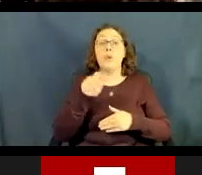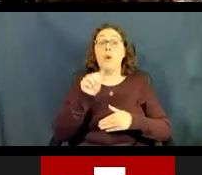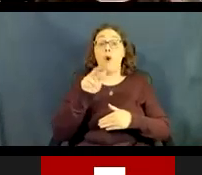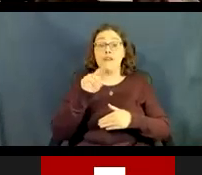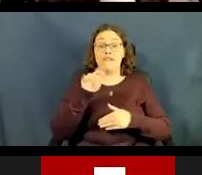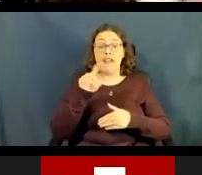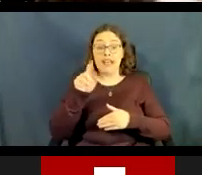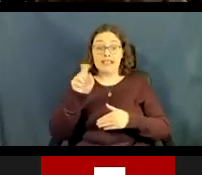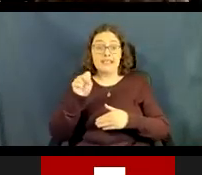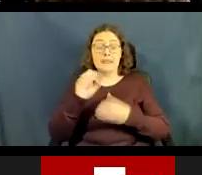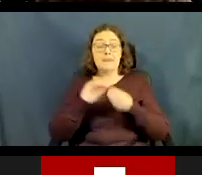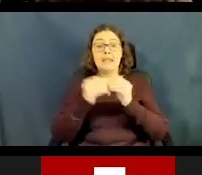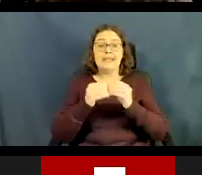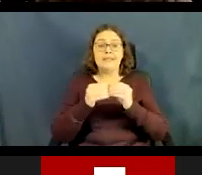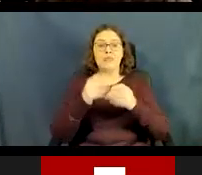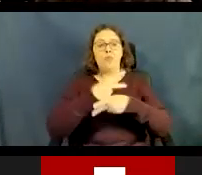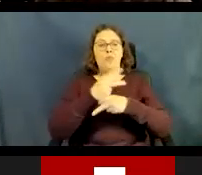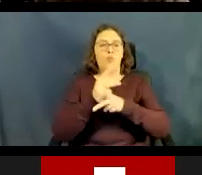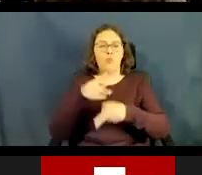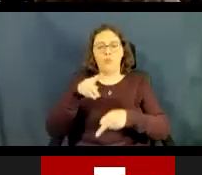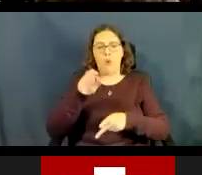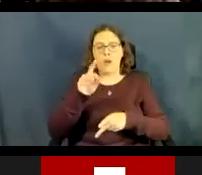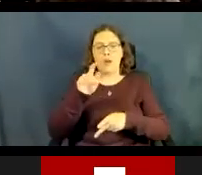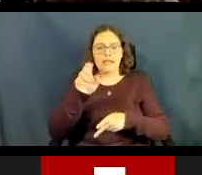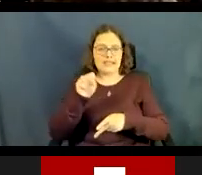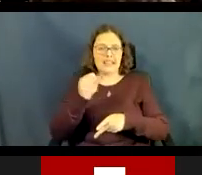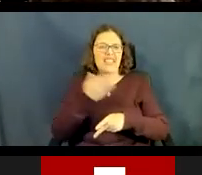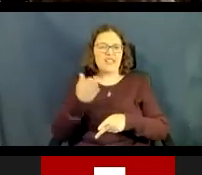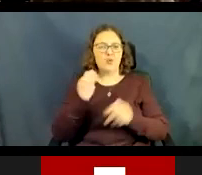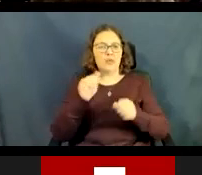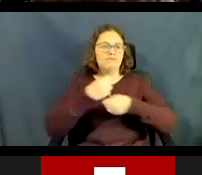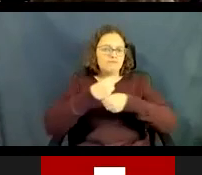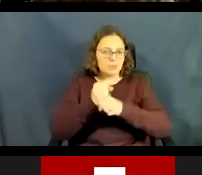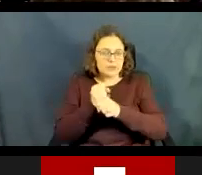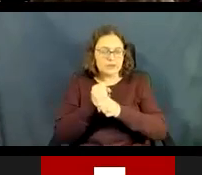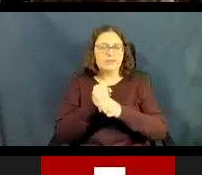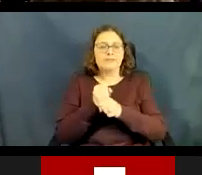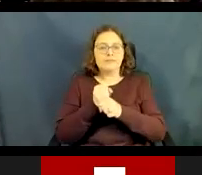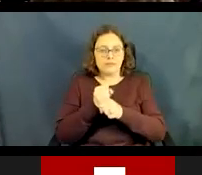They are things being produced that you are able to share